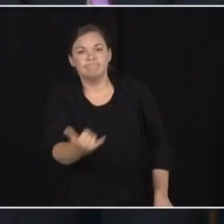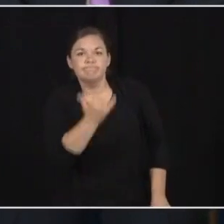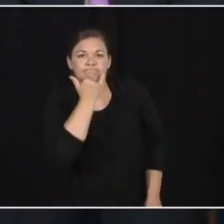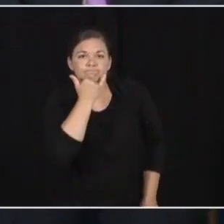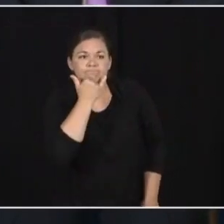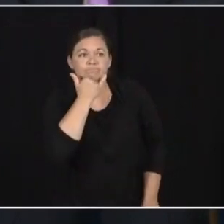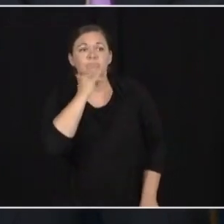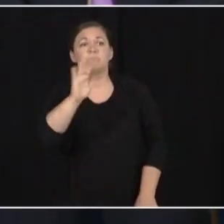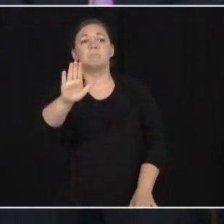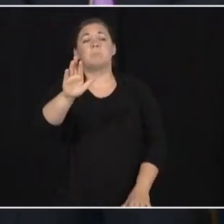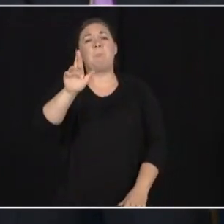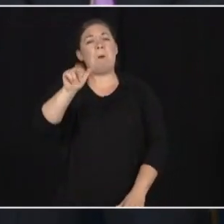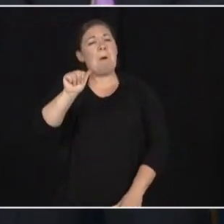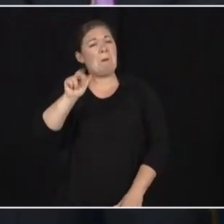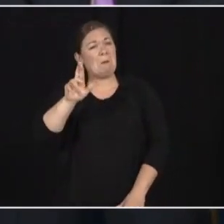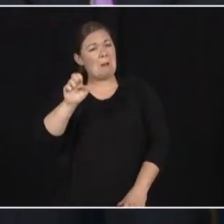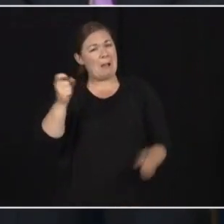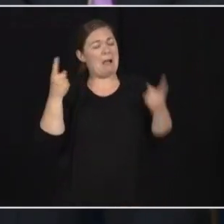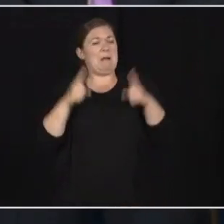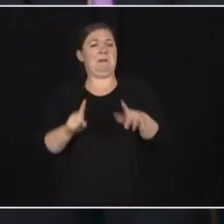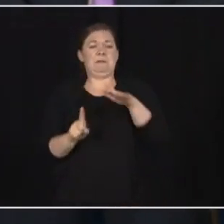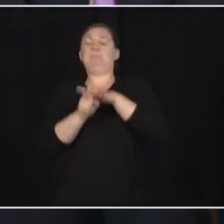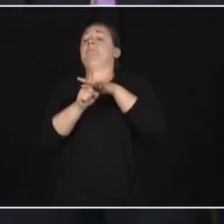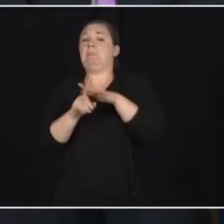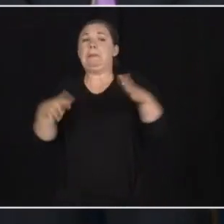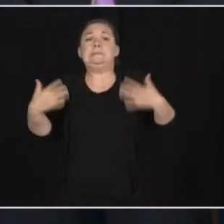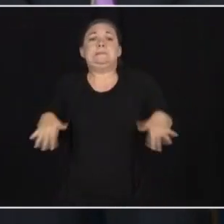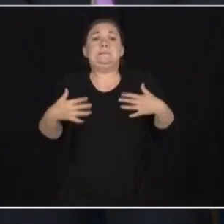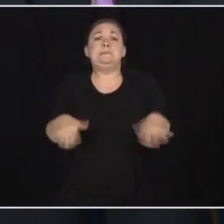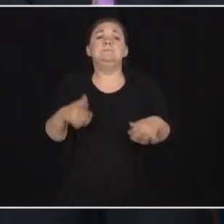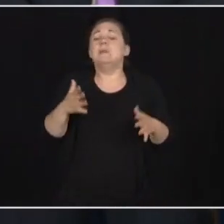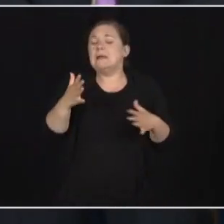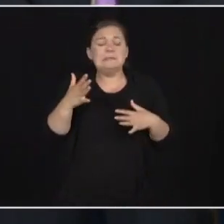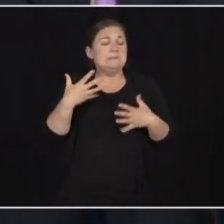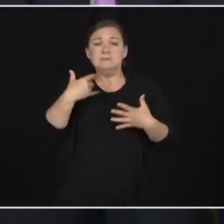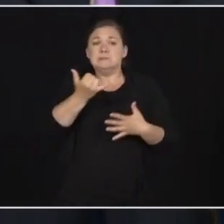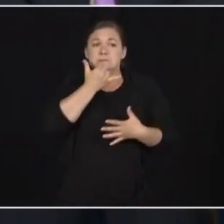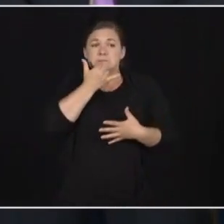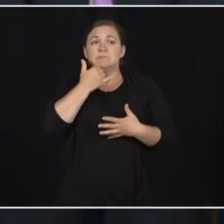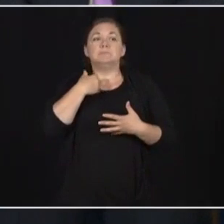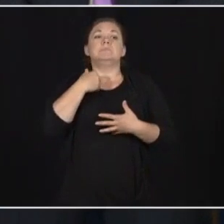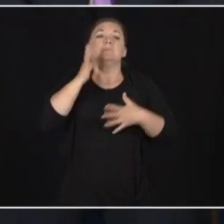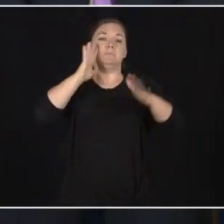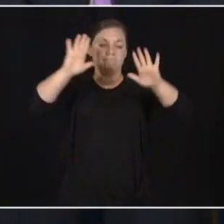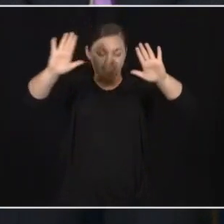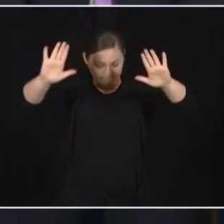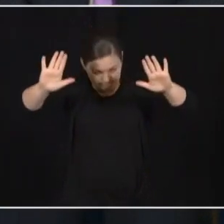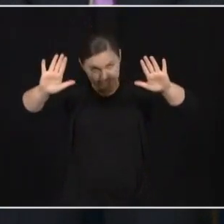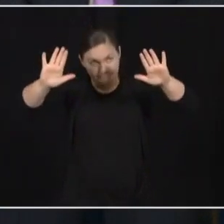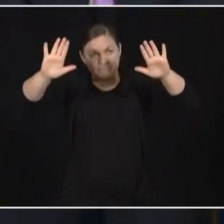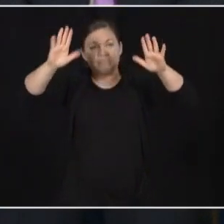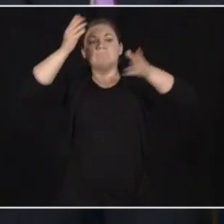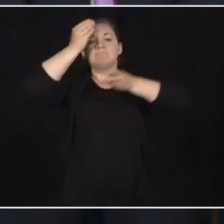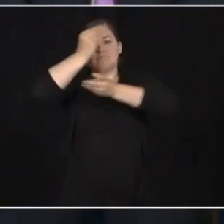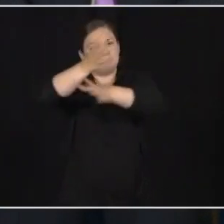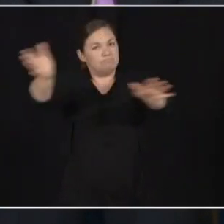to come out here and set the record straight. That rarely happens but when it happens we have to address it.